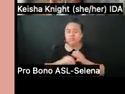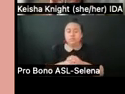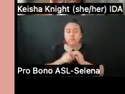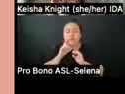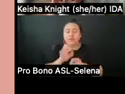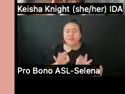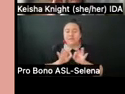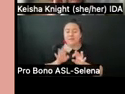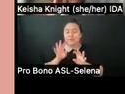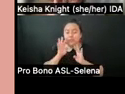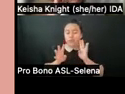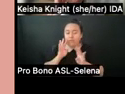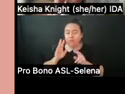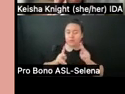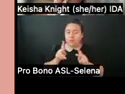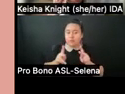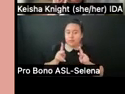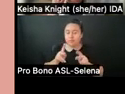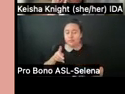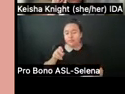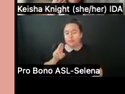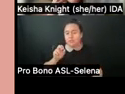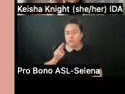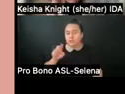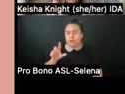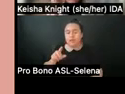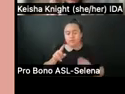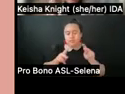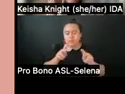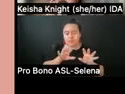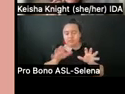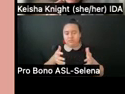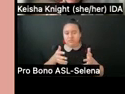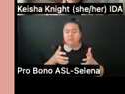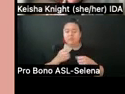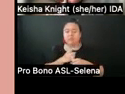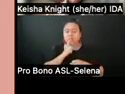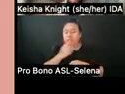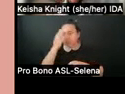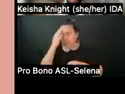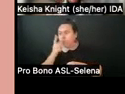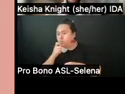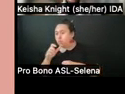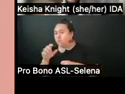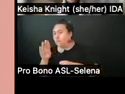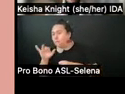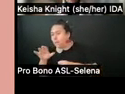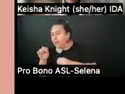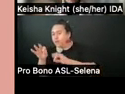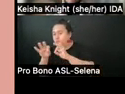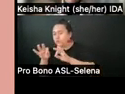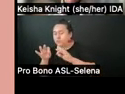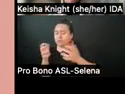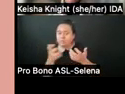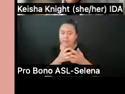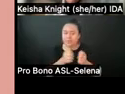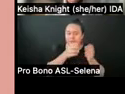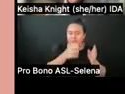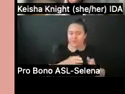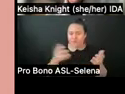It's very simple, but just make sure we know who's bios go with -- whose bios go with who.